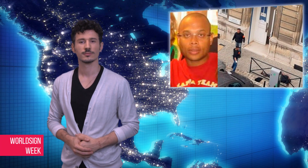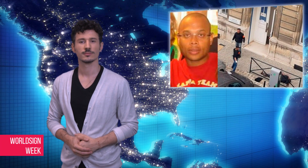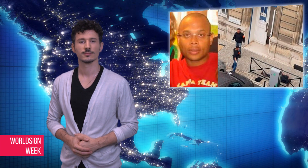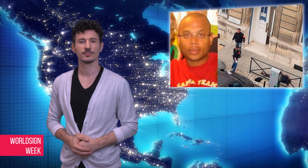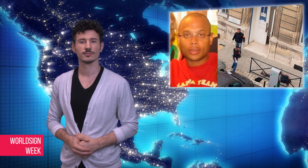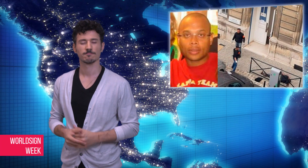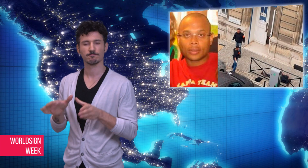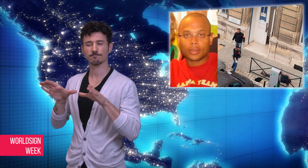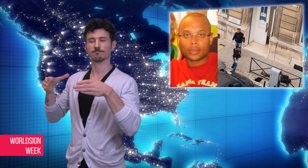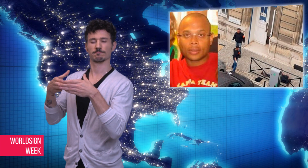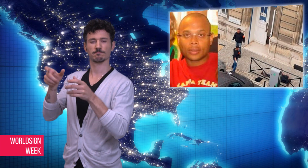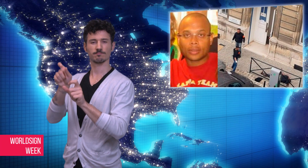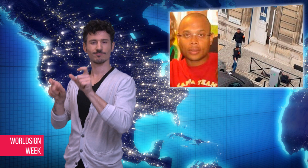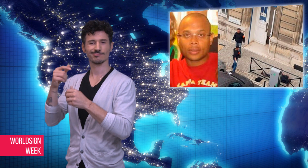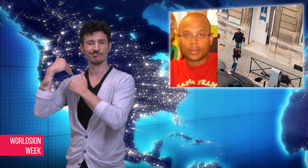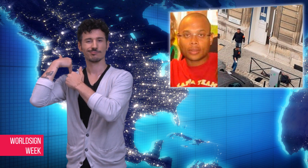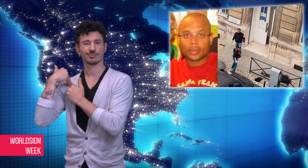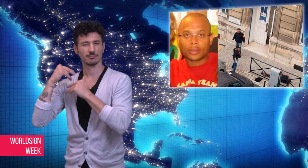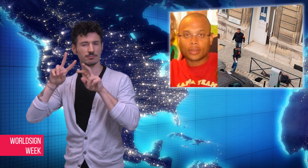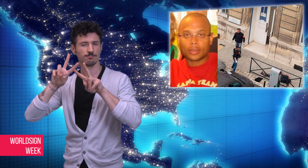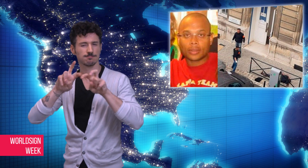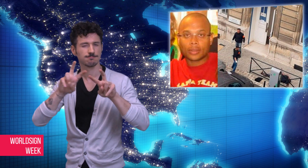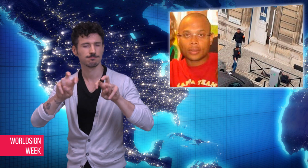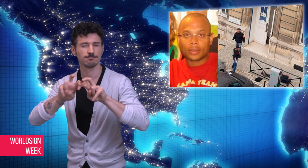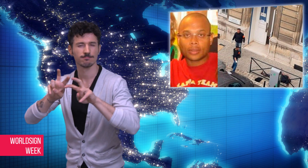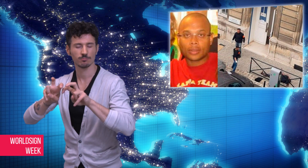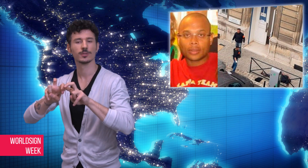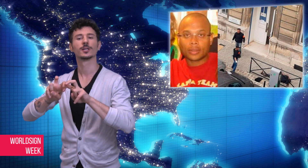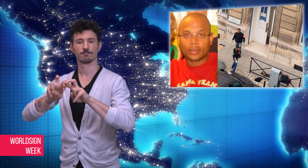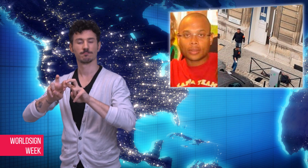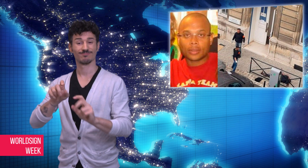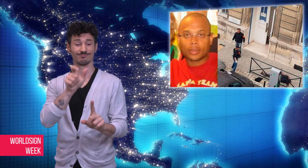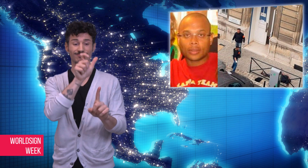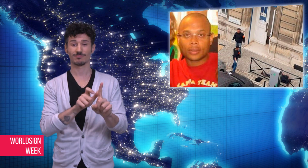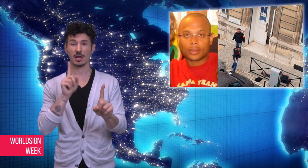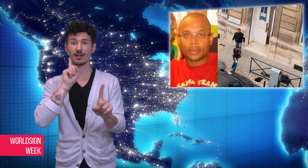Investigators learned that there had been tension